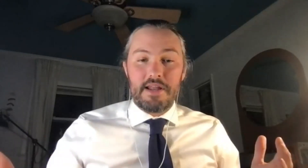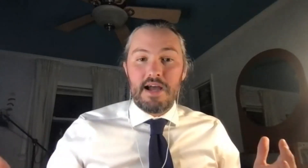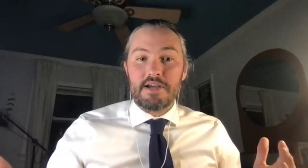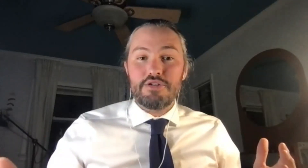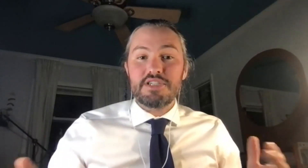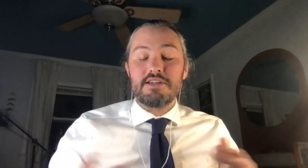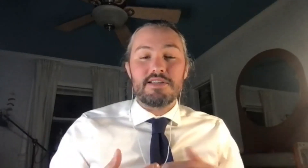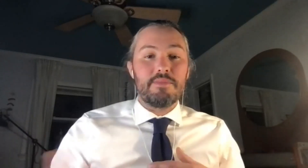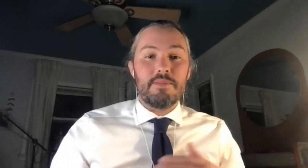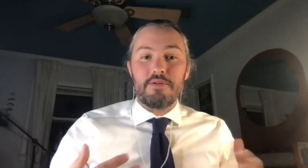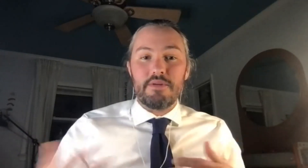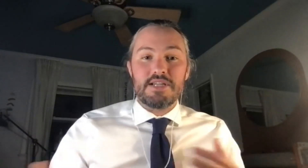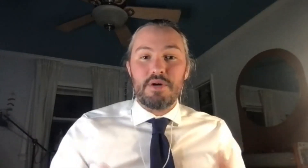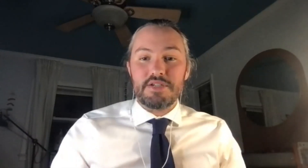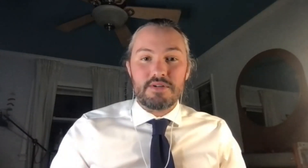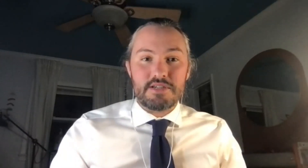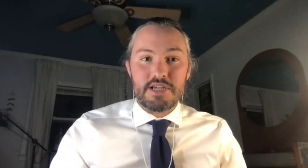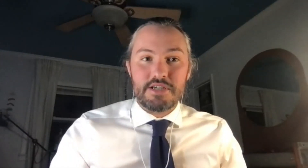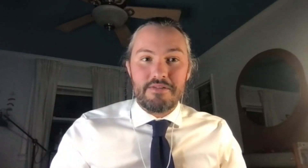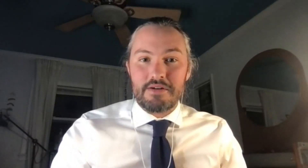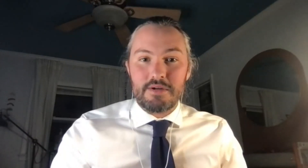uh could you just tell us a little bit about the Best Buddies organization at Vanderbilt.